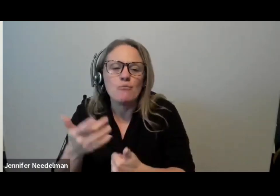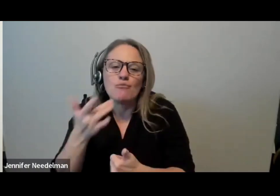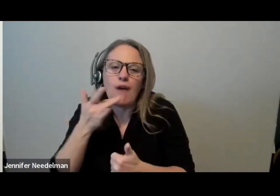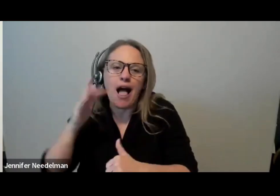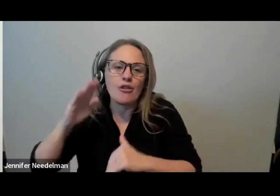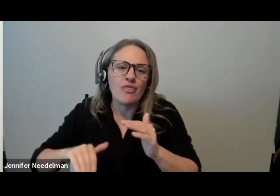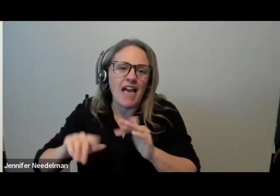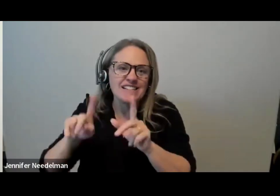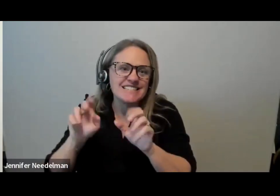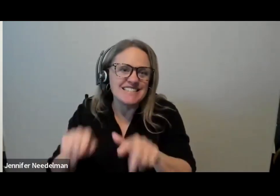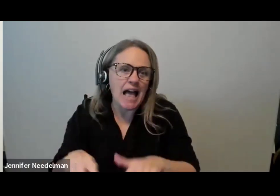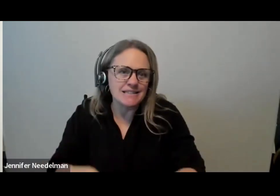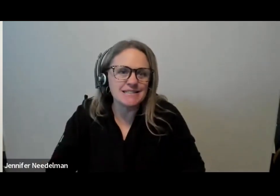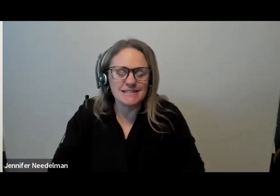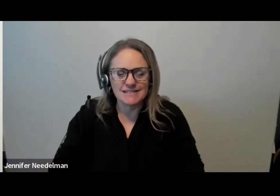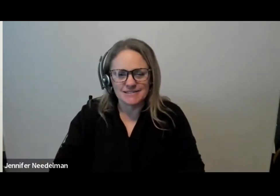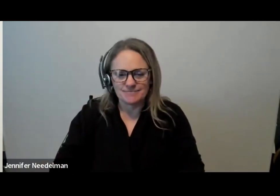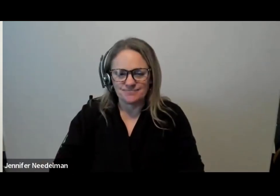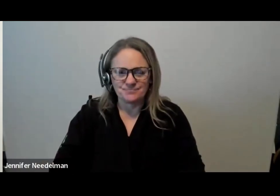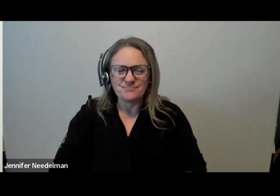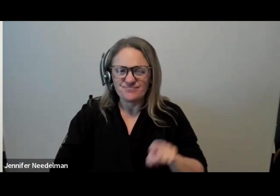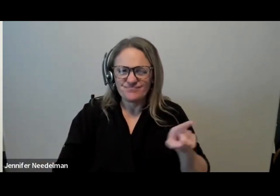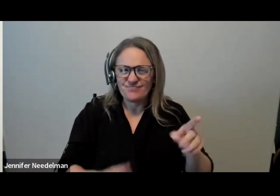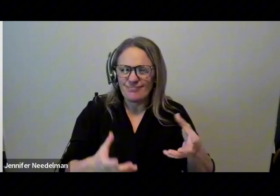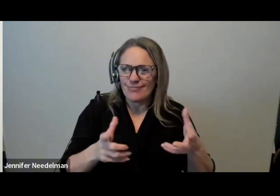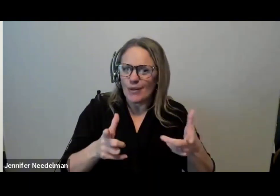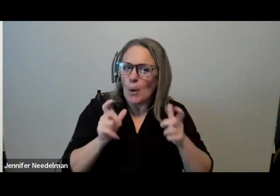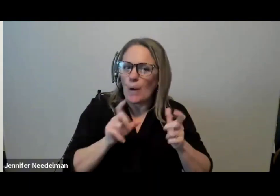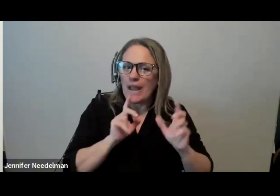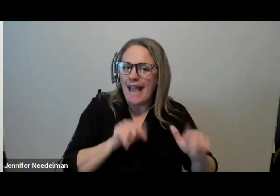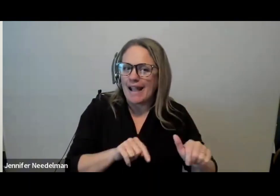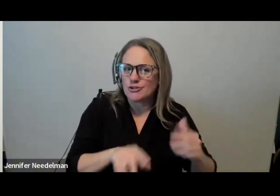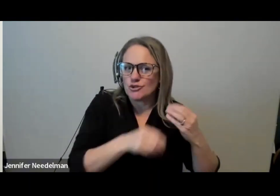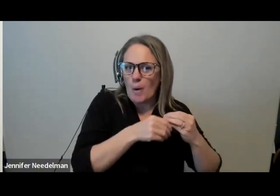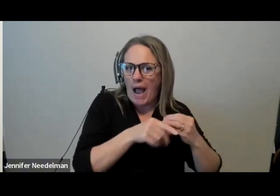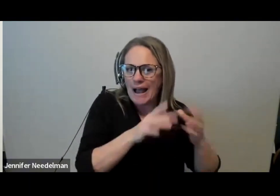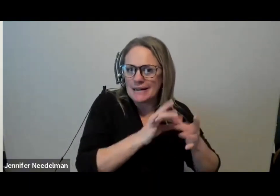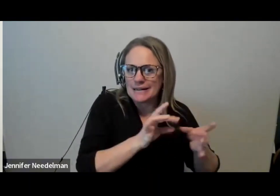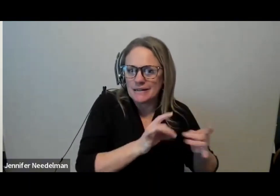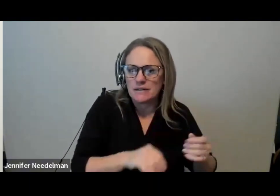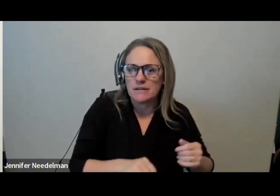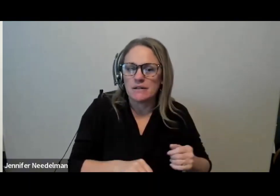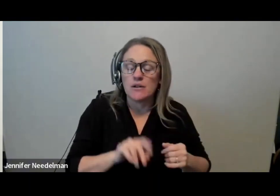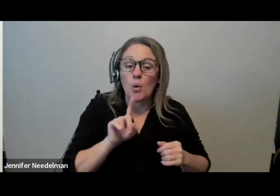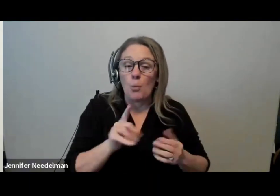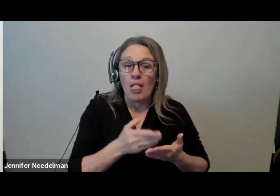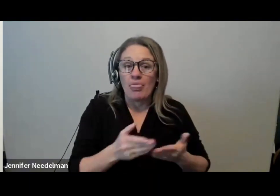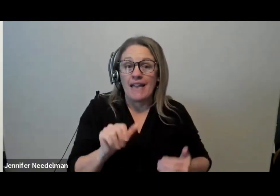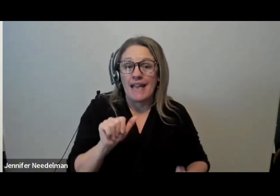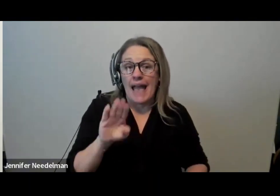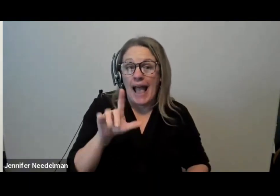I'll add a different perspective and a quick answer to this, which is that one of the things that AbleGamers is looking at is trying to develop,